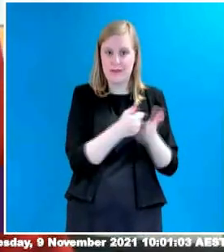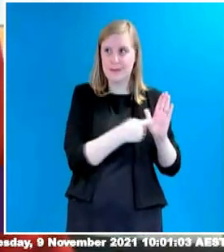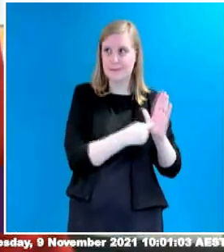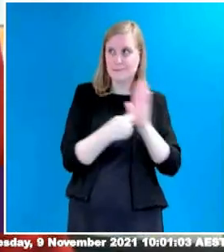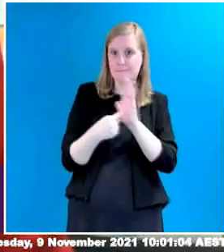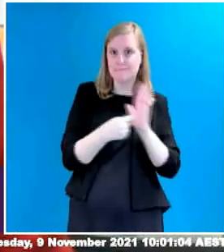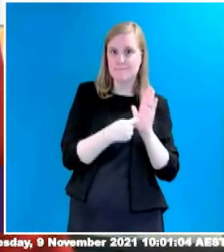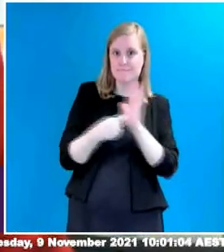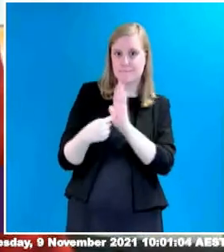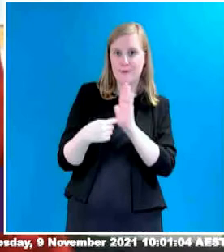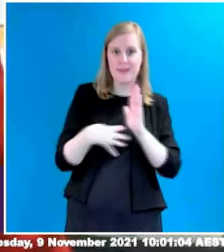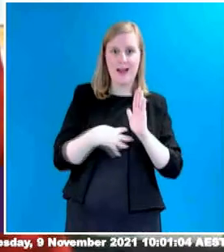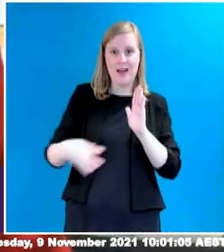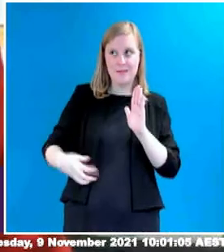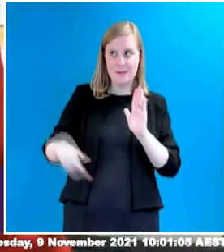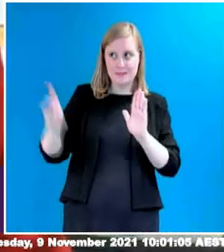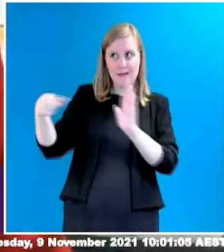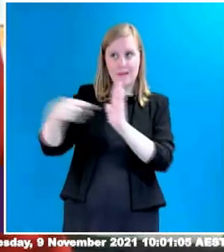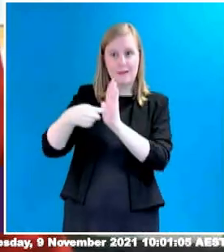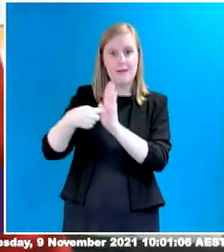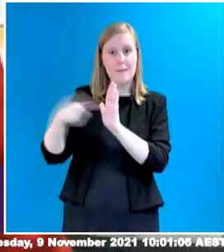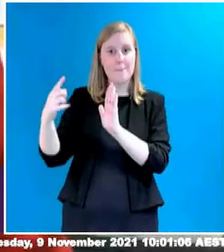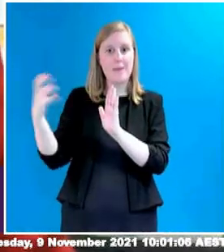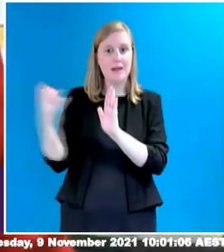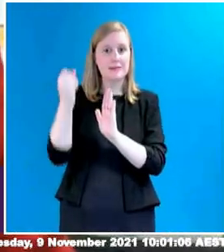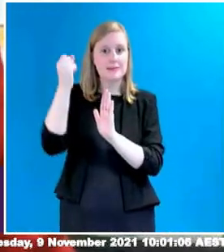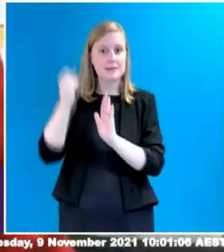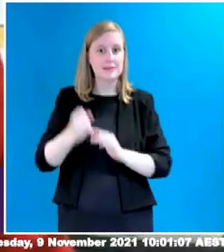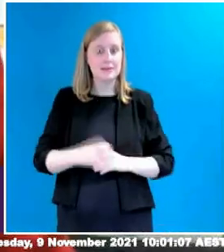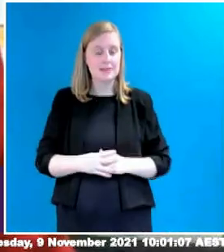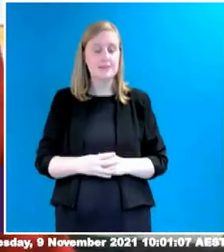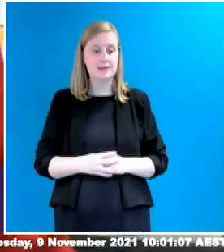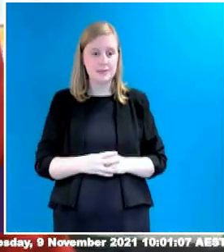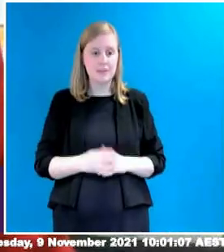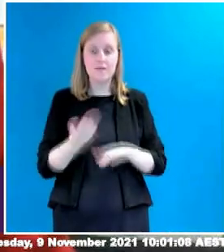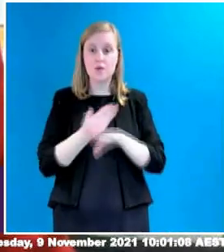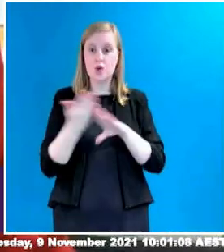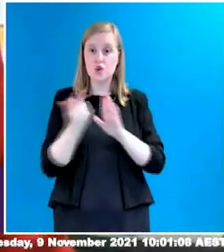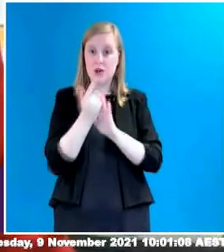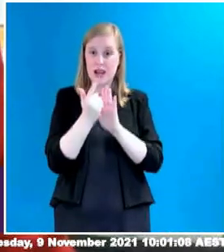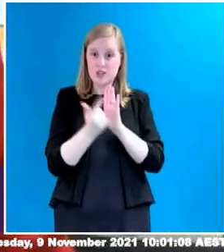Going through clause by clause in new legislation or amendments to old